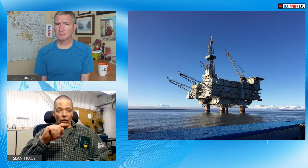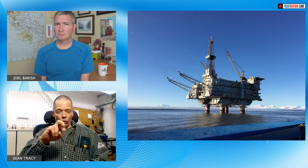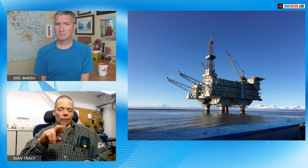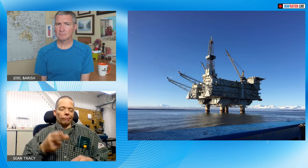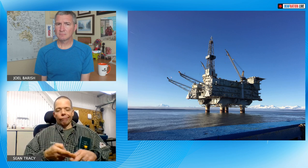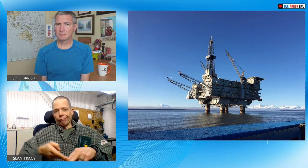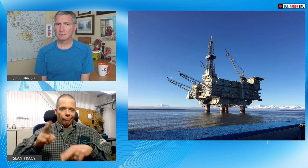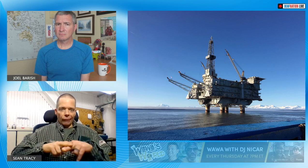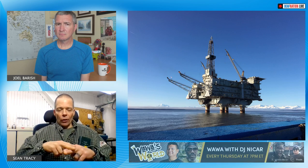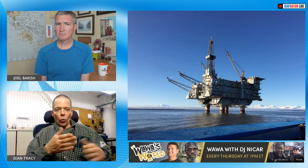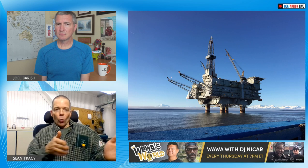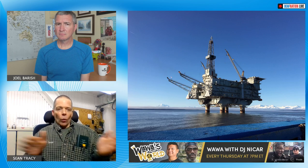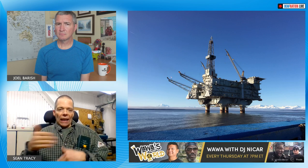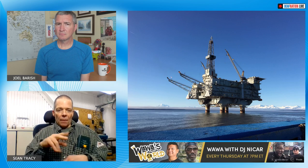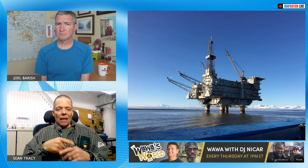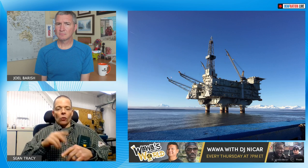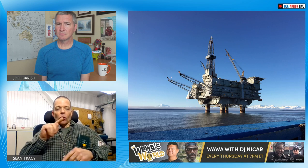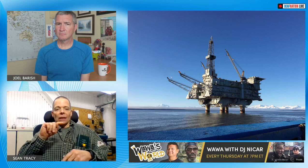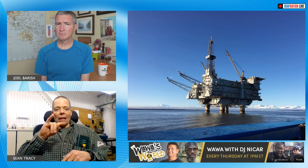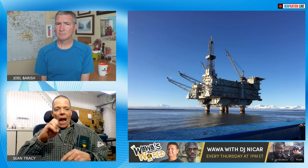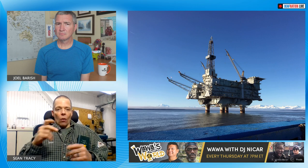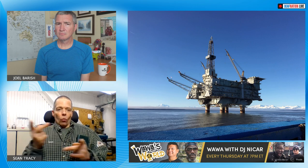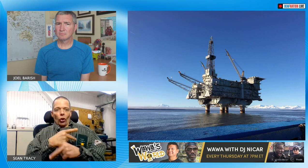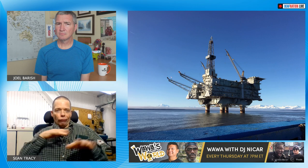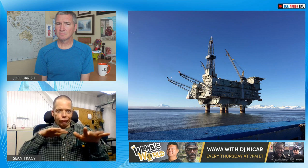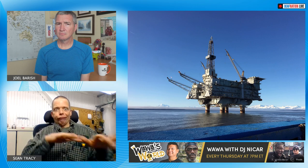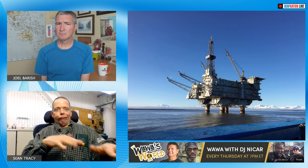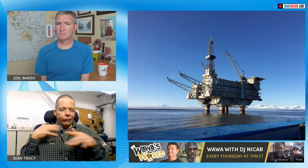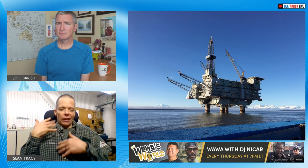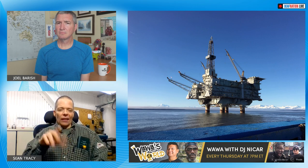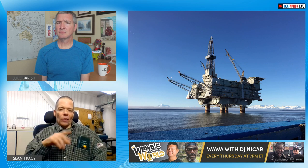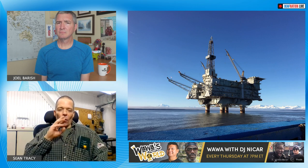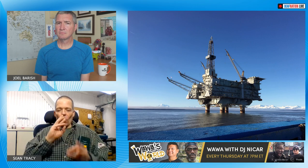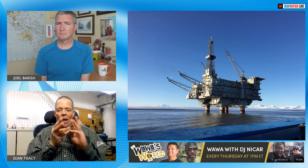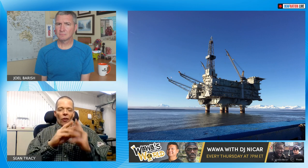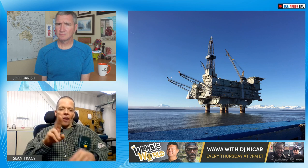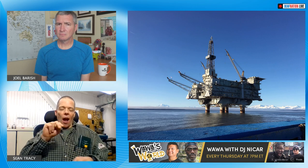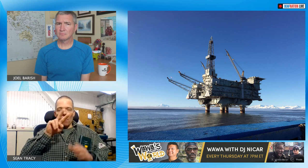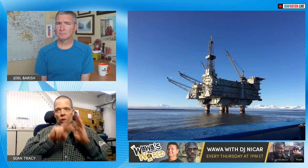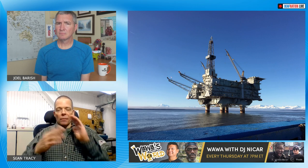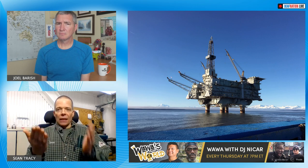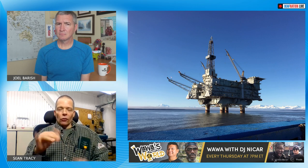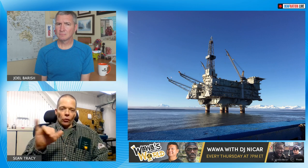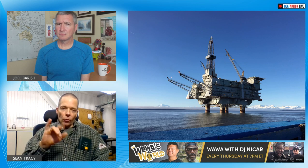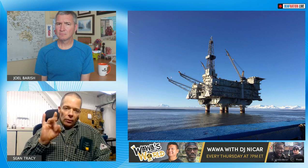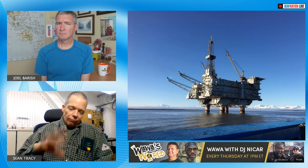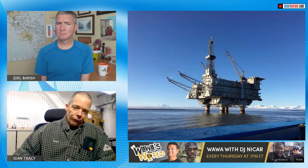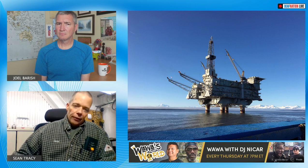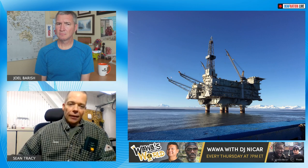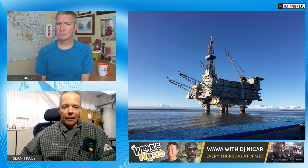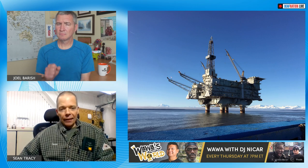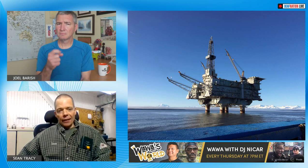The wind can blow out the tide or make it very choppy. The weather is so unpredictable where we are, too.